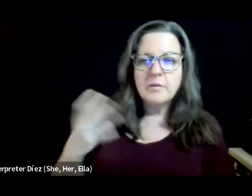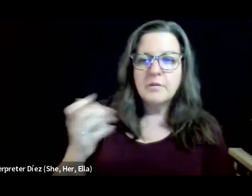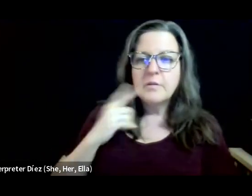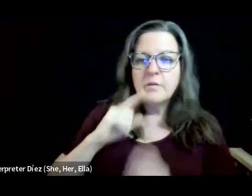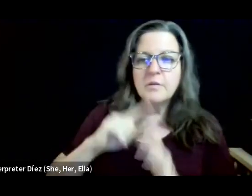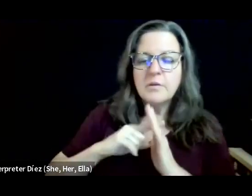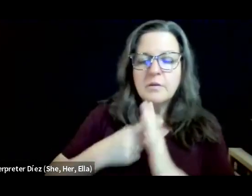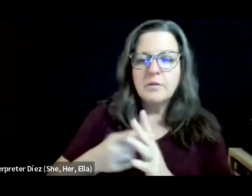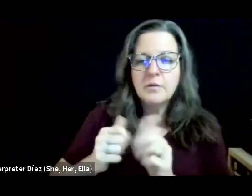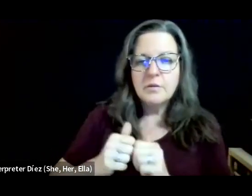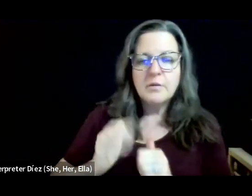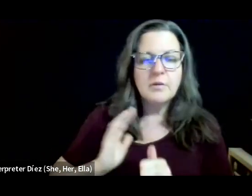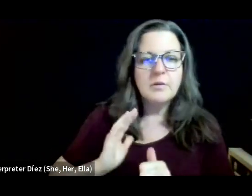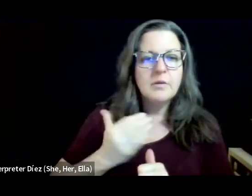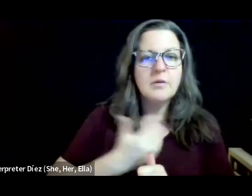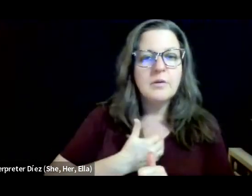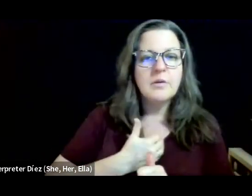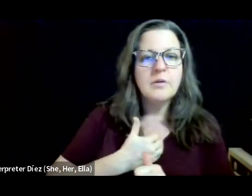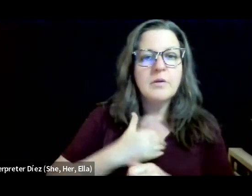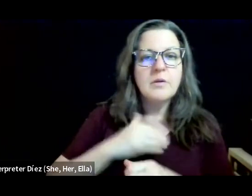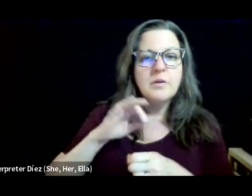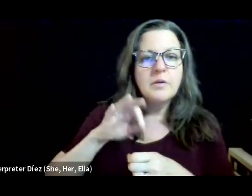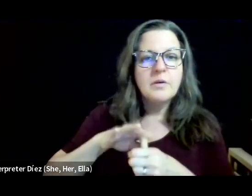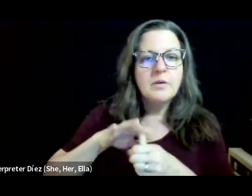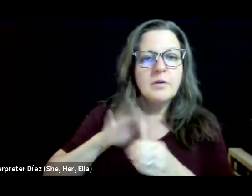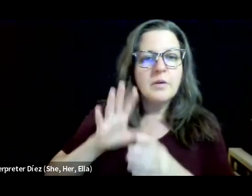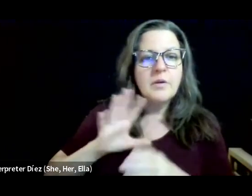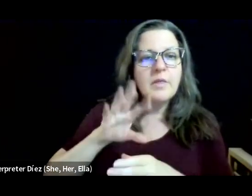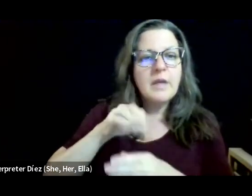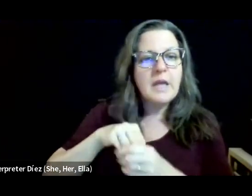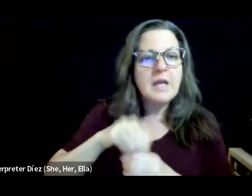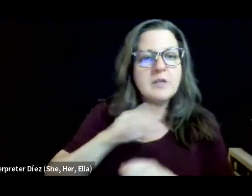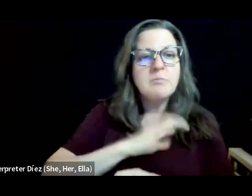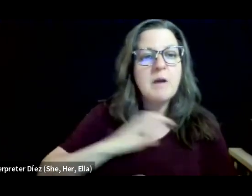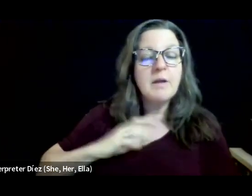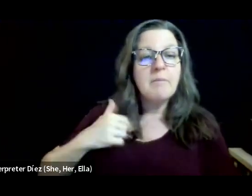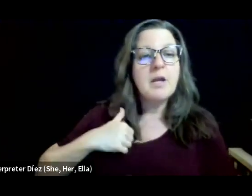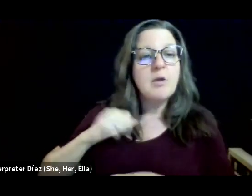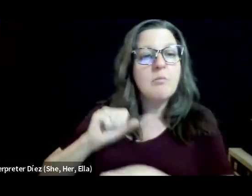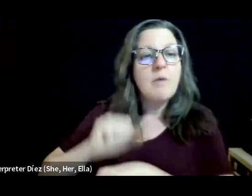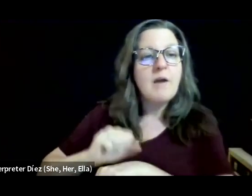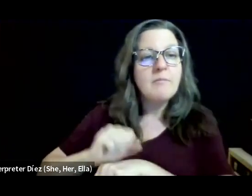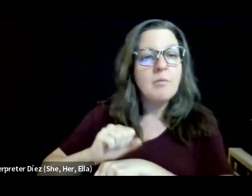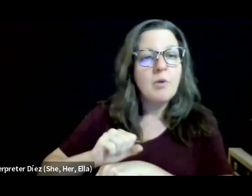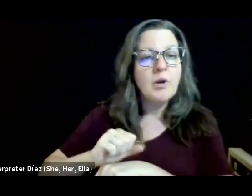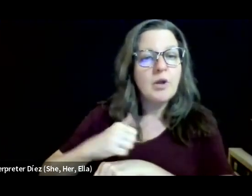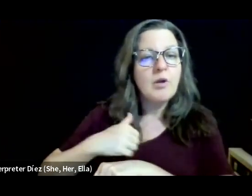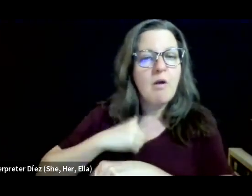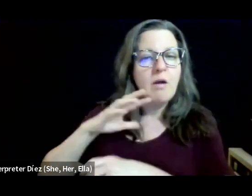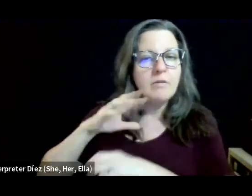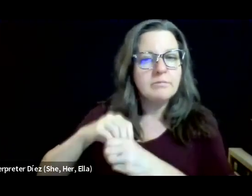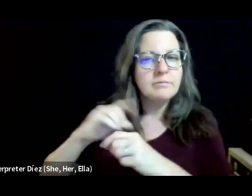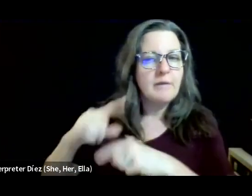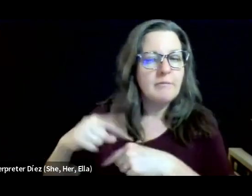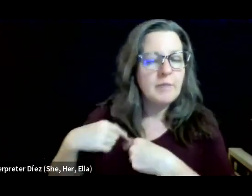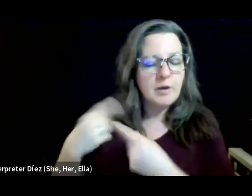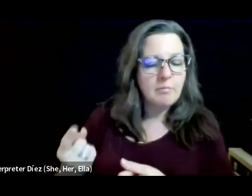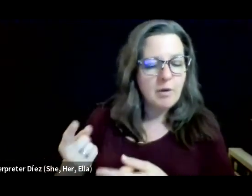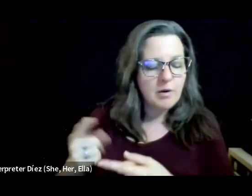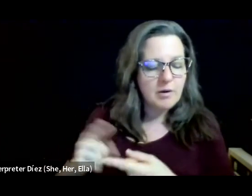the Civic Voters and Engagement Committee that I've been working on, that I've been a part of, with a couple of faculty members.